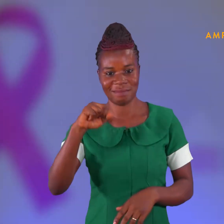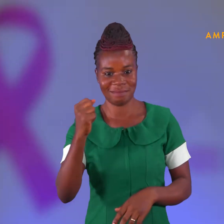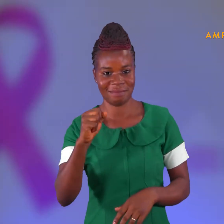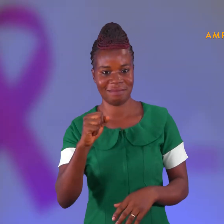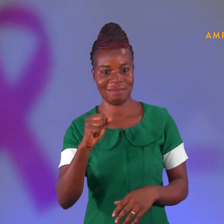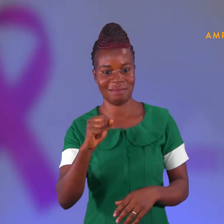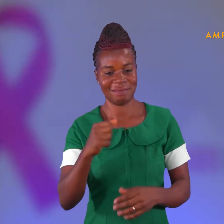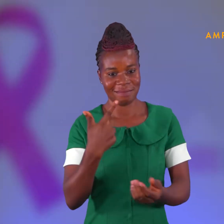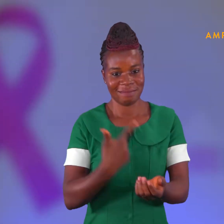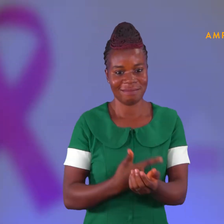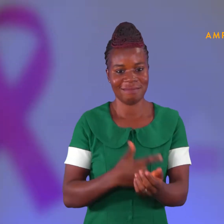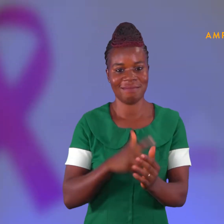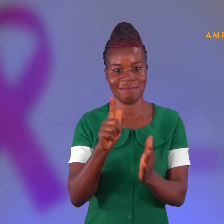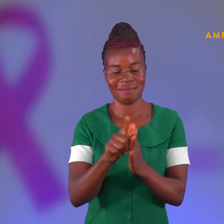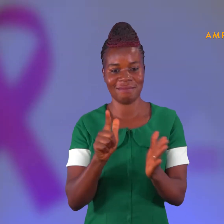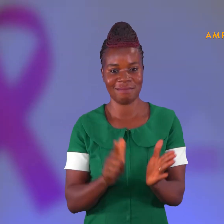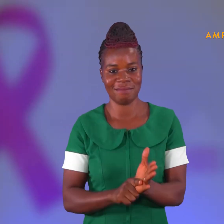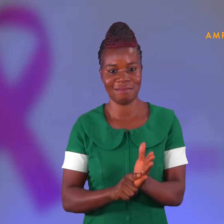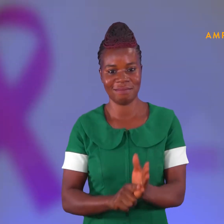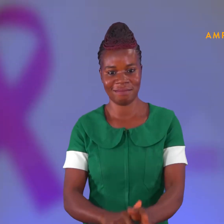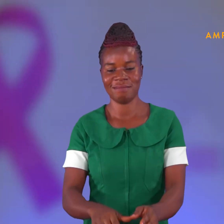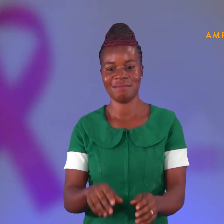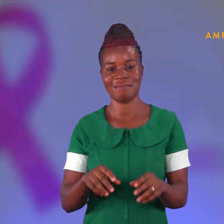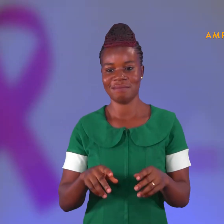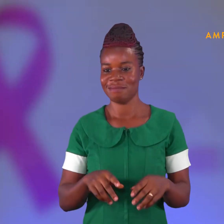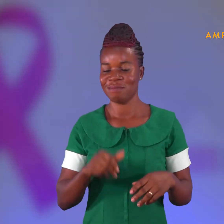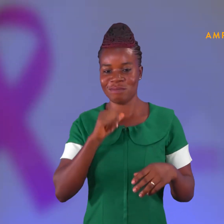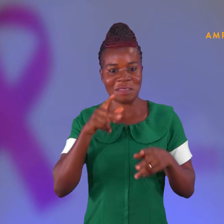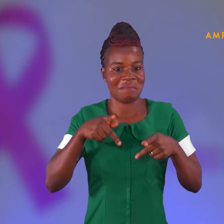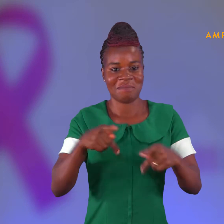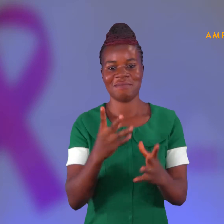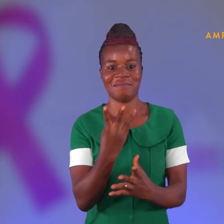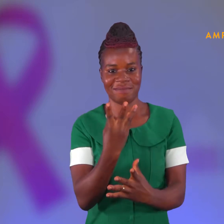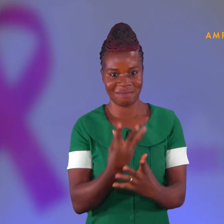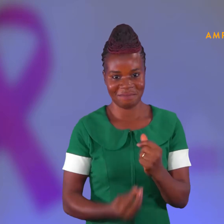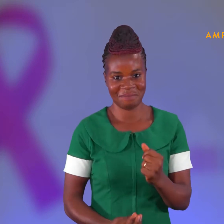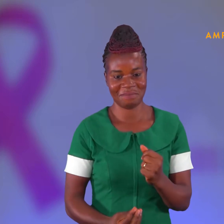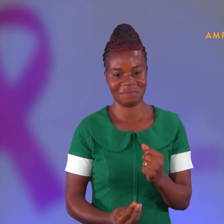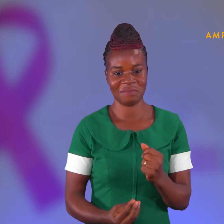Yes, there are legal reasons. Indiscriminate abortion is not allowed in Ghana